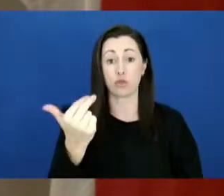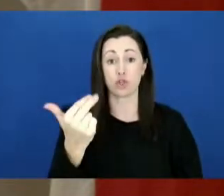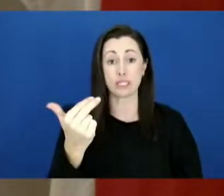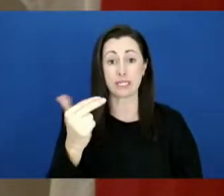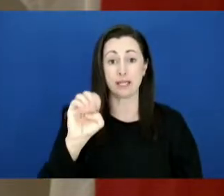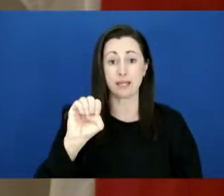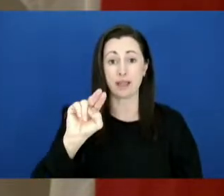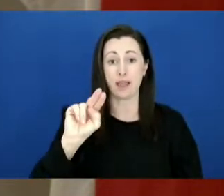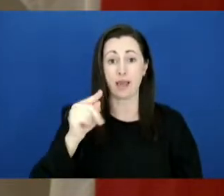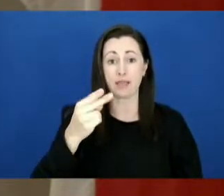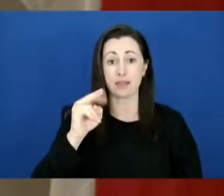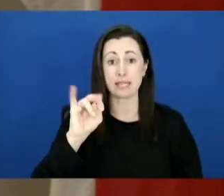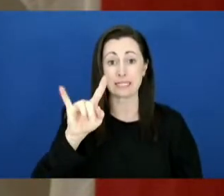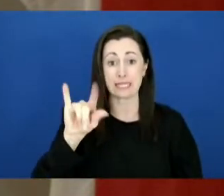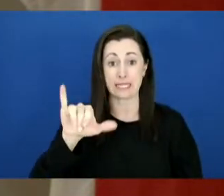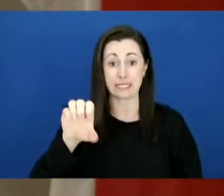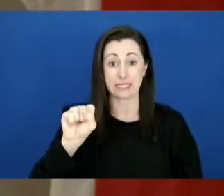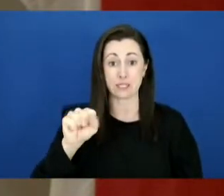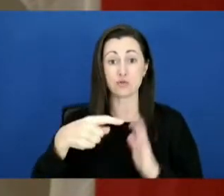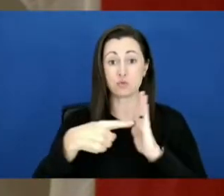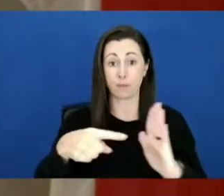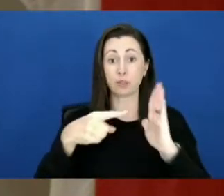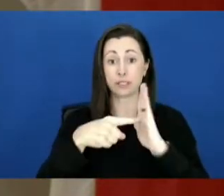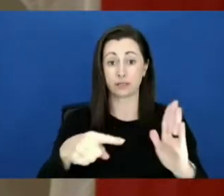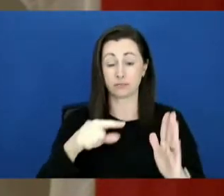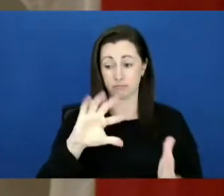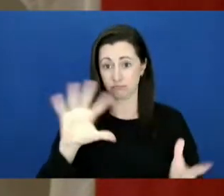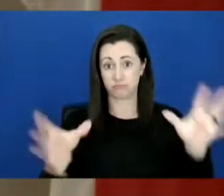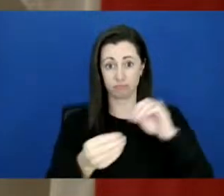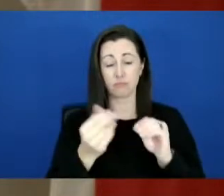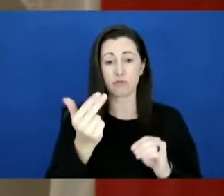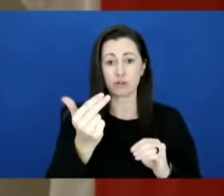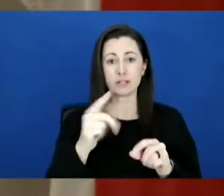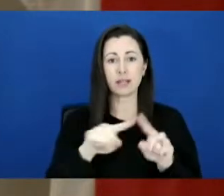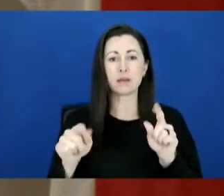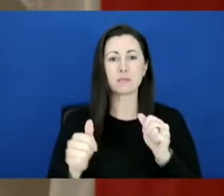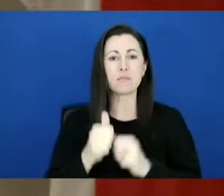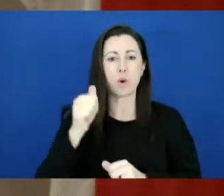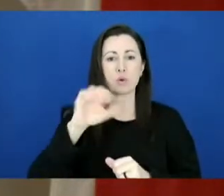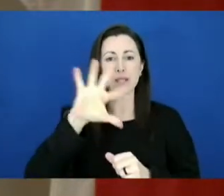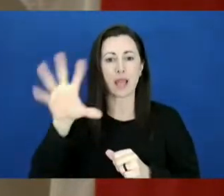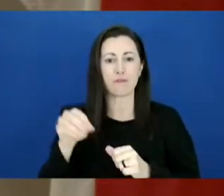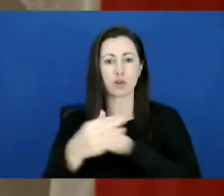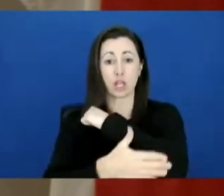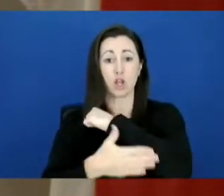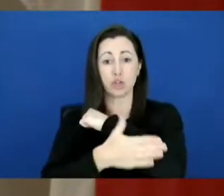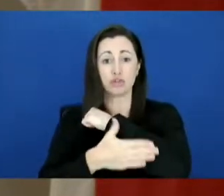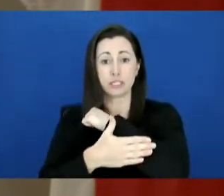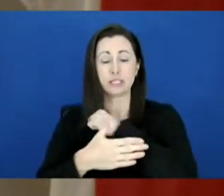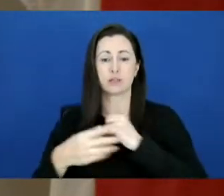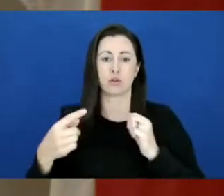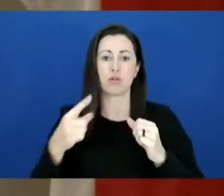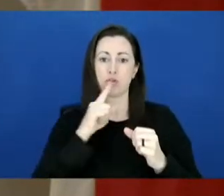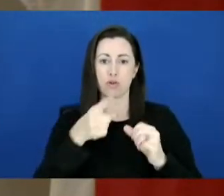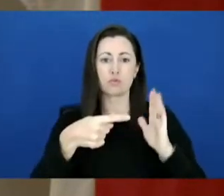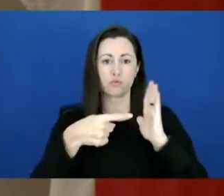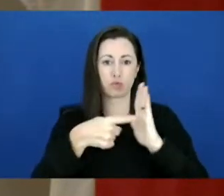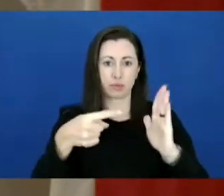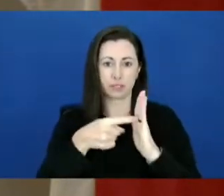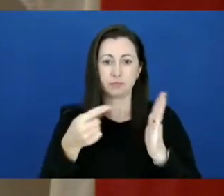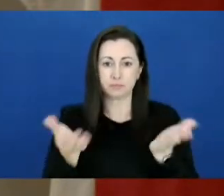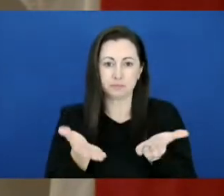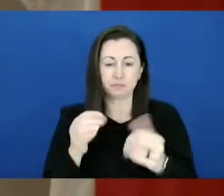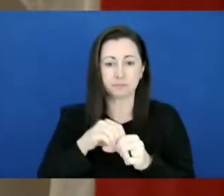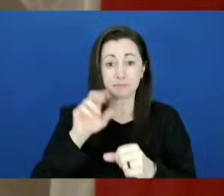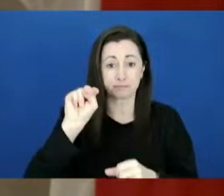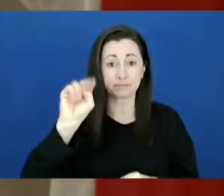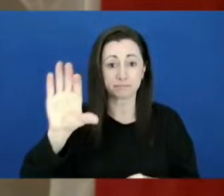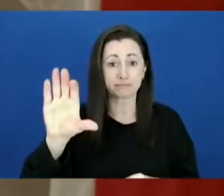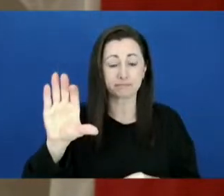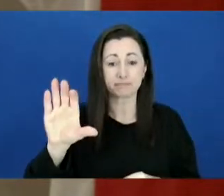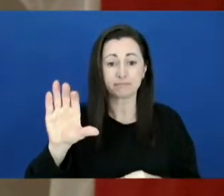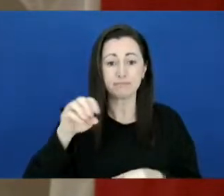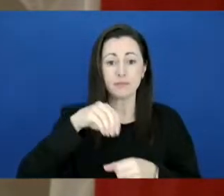AND WE HAVE 13 ETHNICITIES